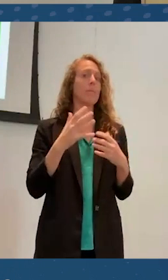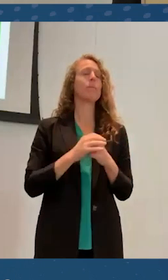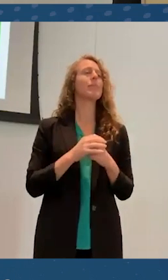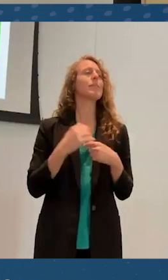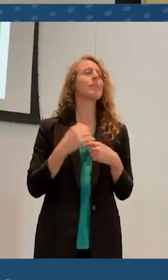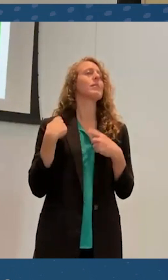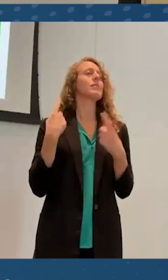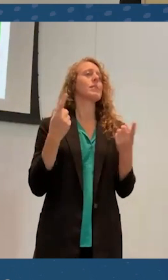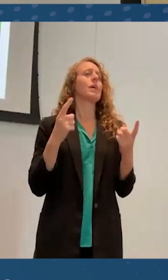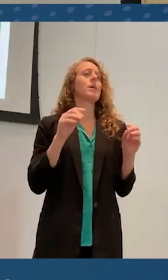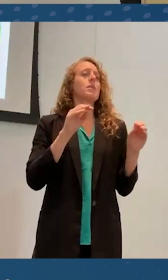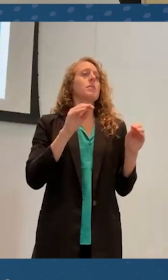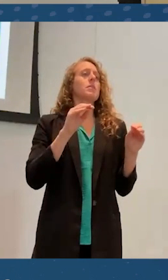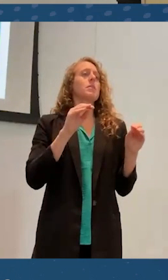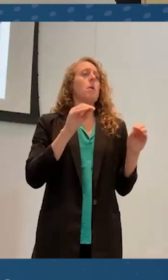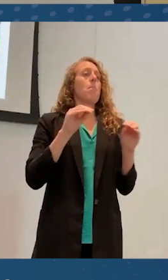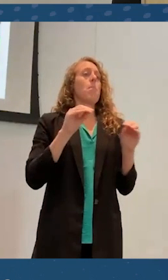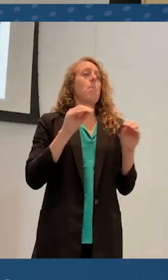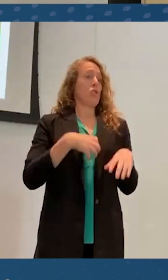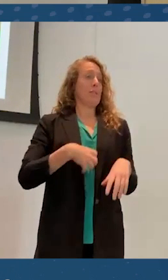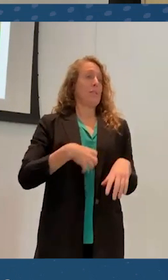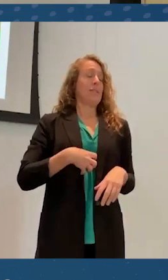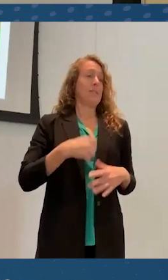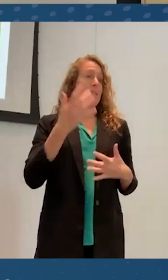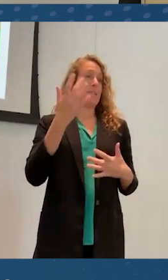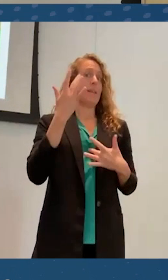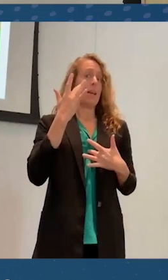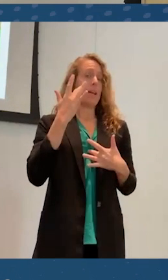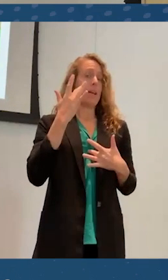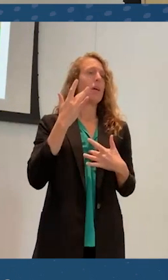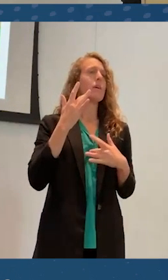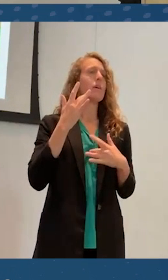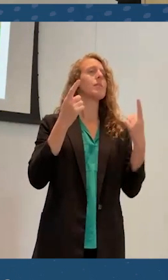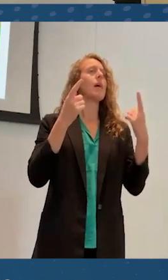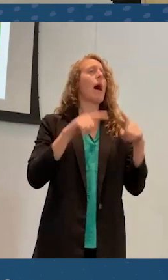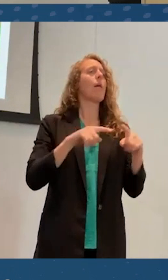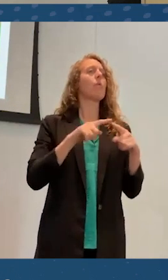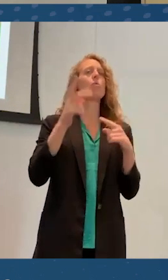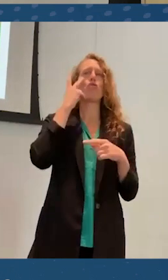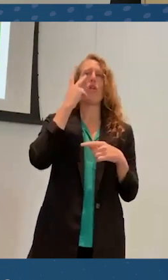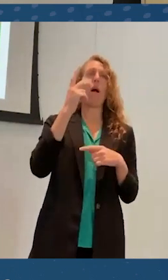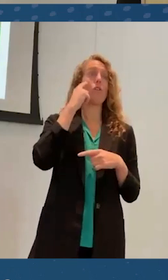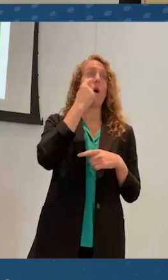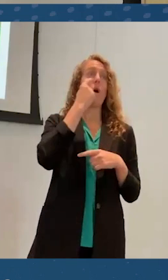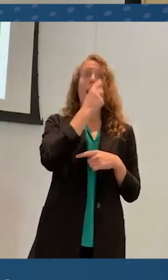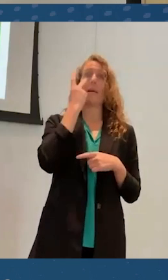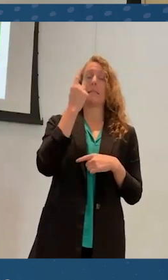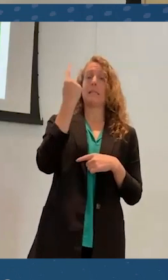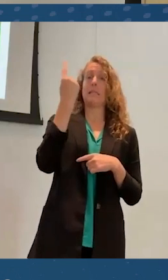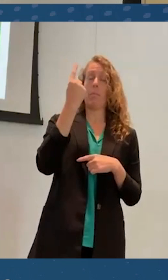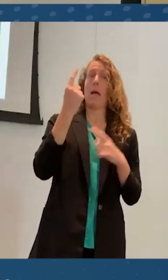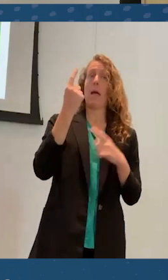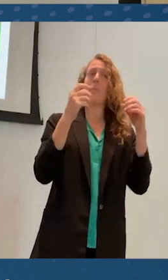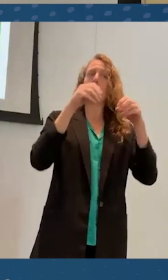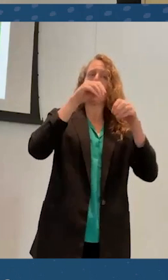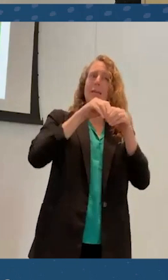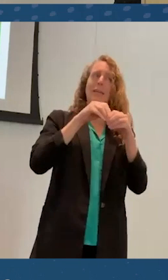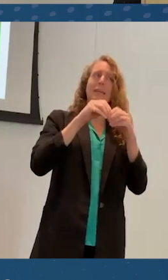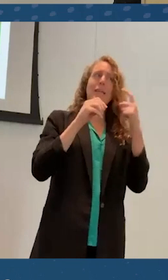the result of what your eyes see mismatching with what your inner ear is telling you about gravity, it is important that subtitles remain upright